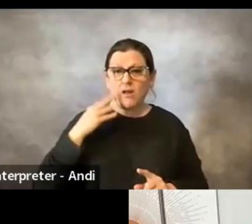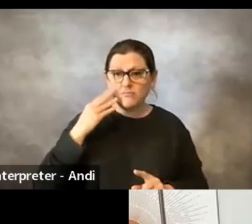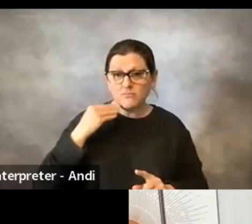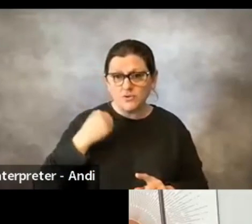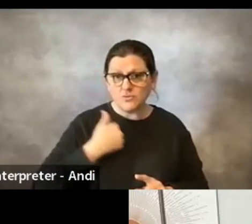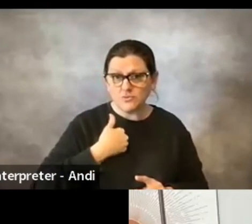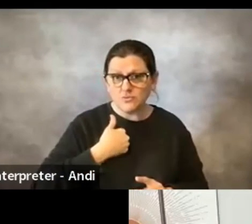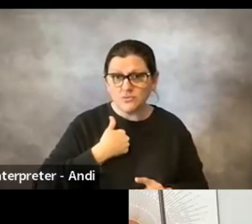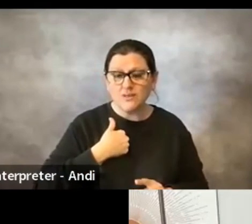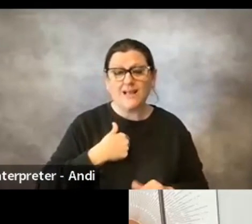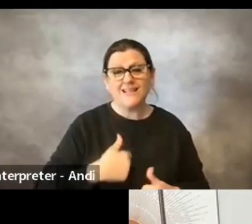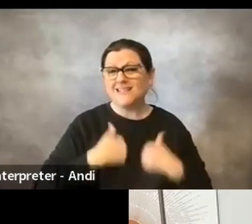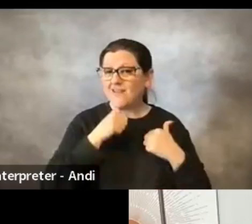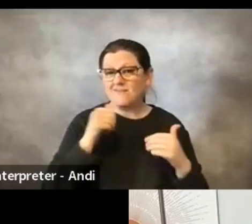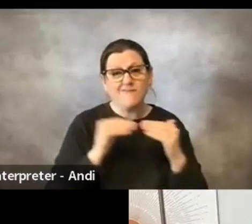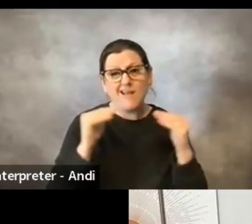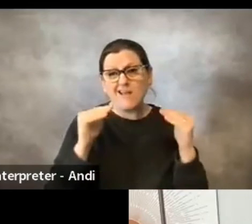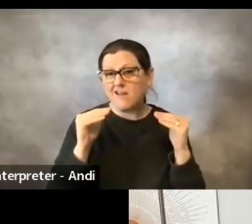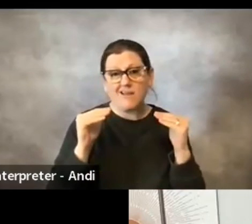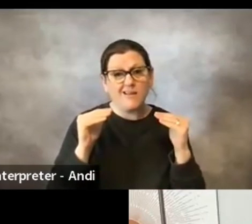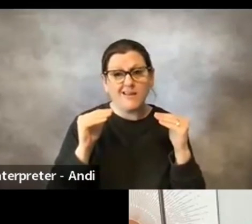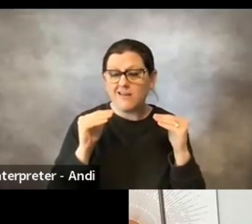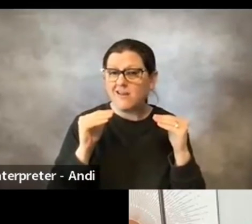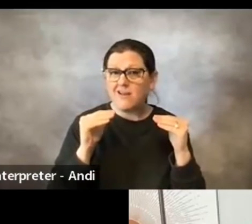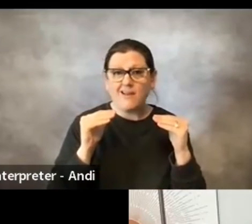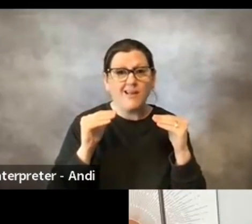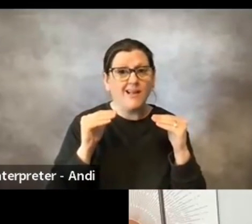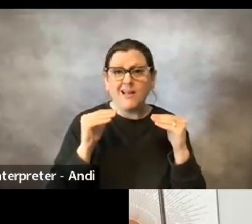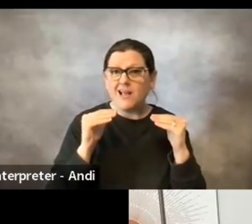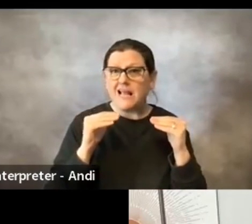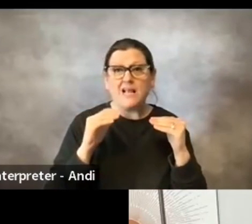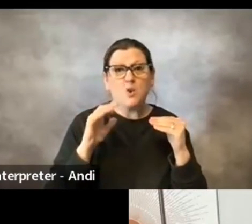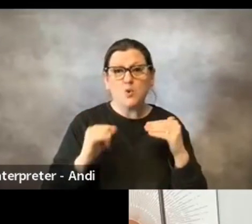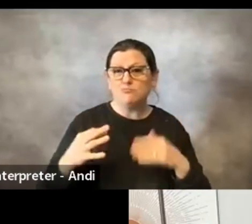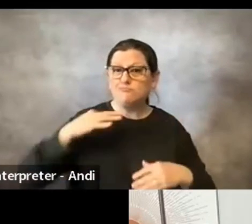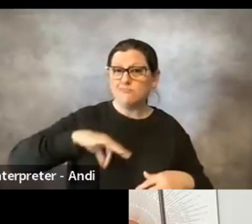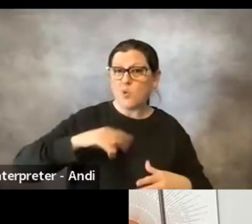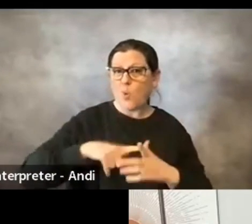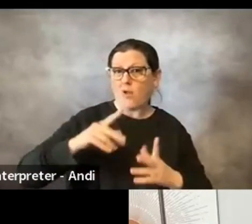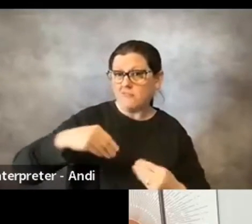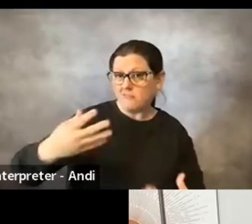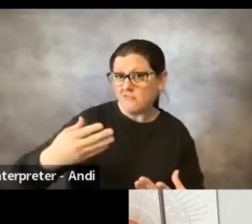isn't fair. And you kind of you get in life like who you are. And I can tell you Becky that